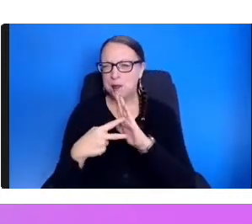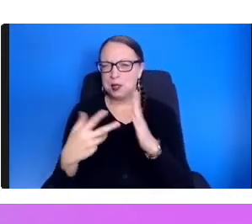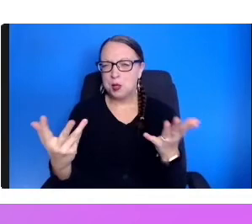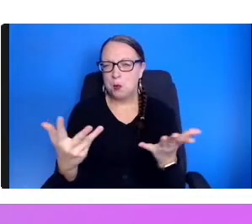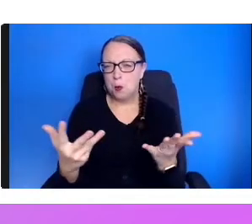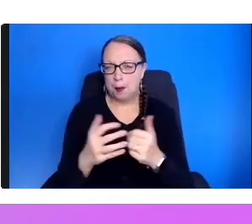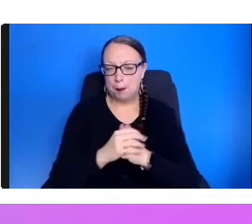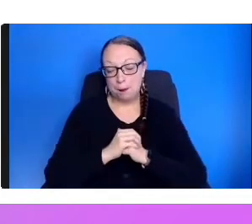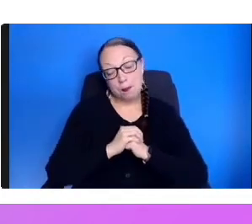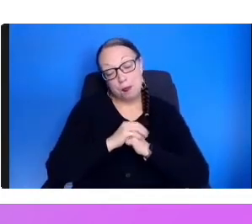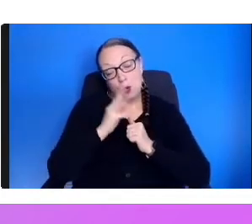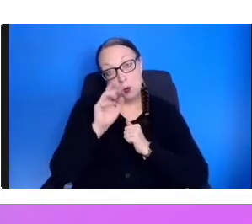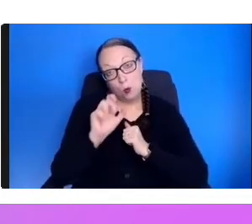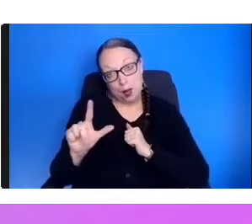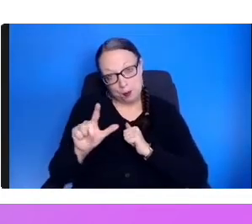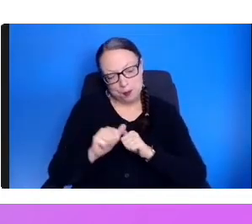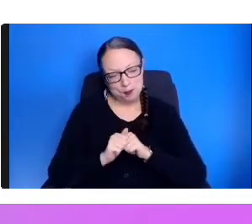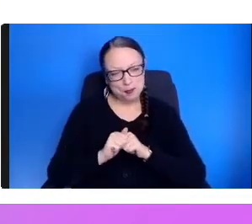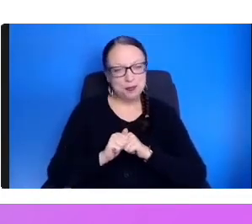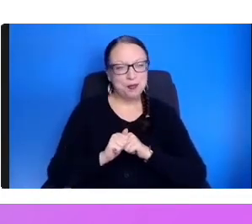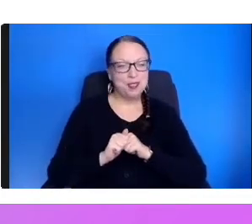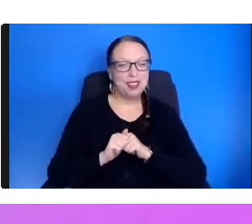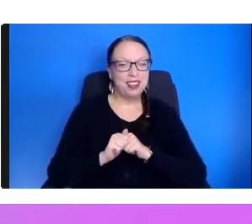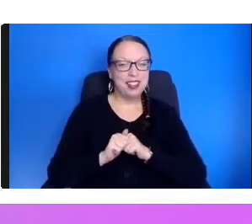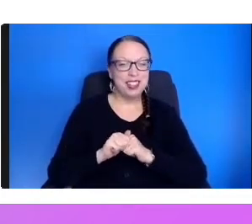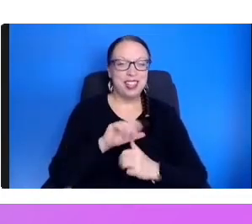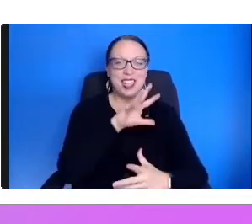Well, inclusive research